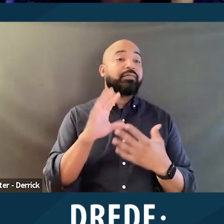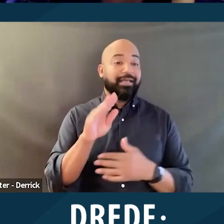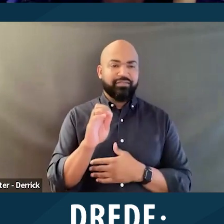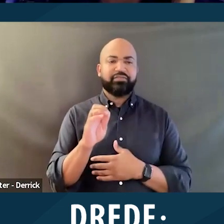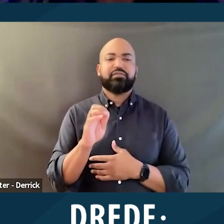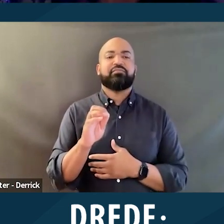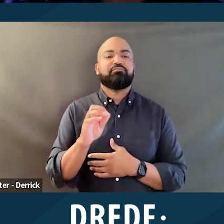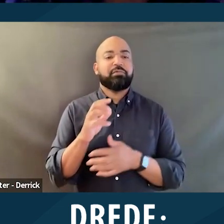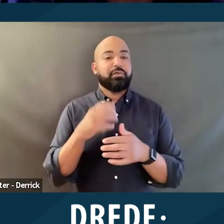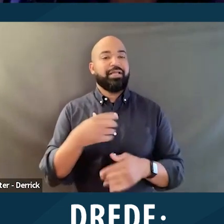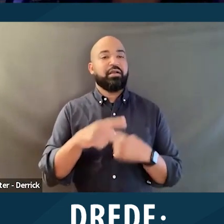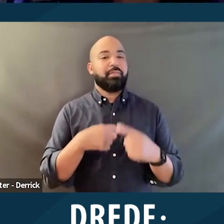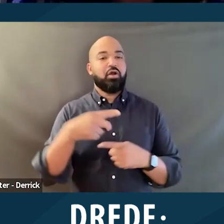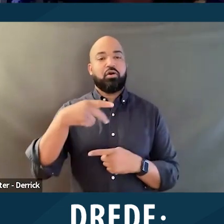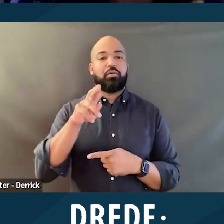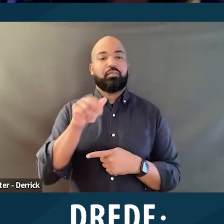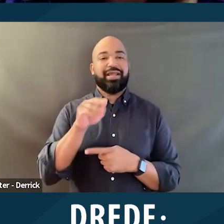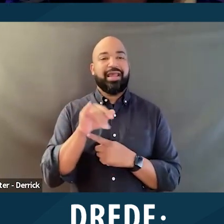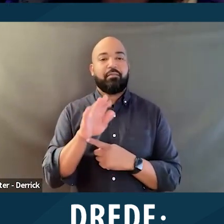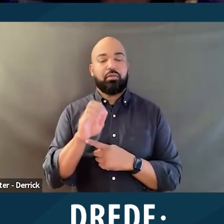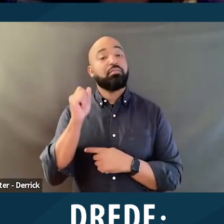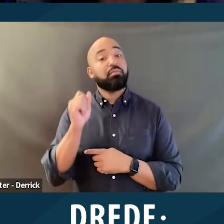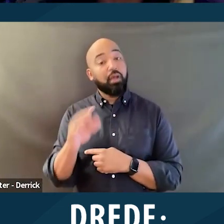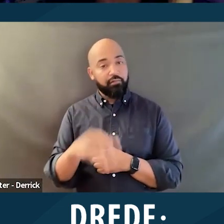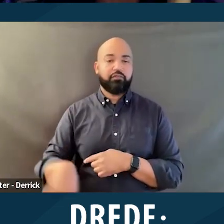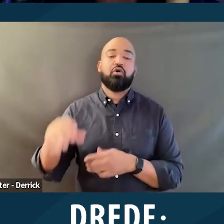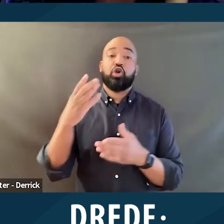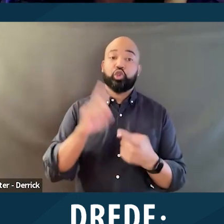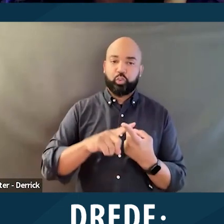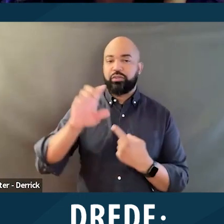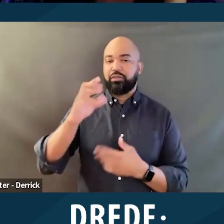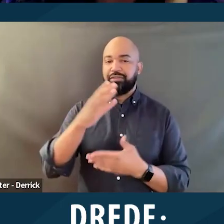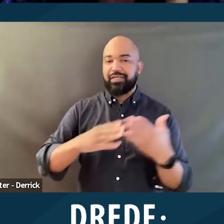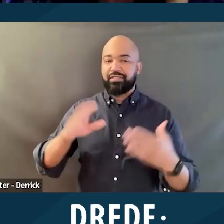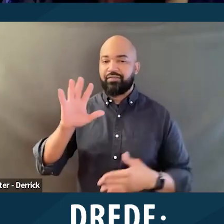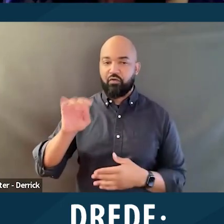and that means like an introduction, to the updated Section 504 rules.